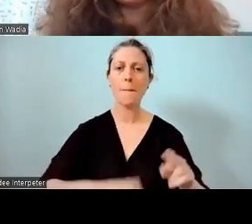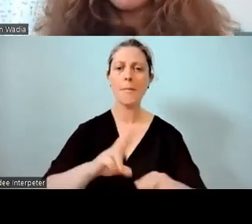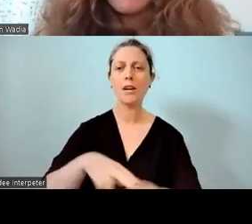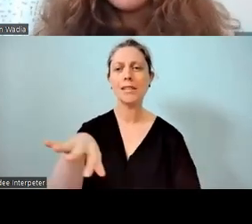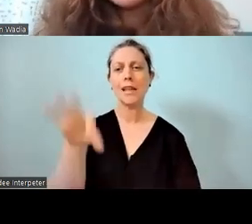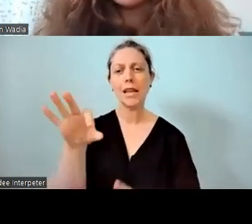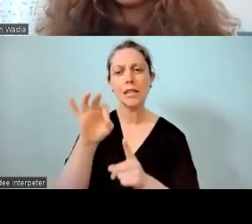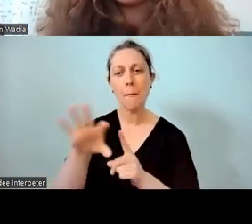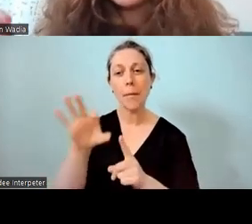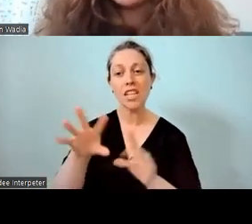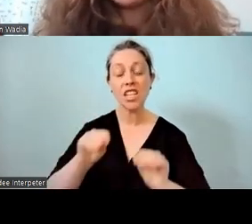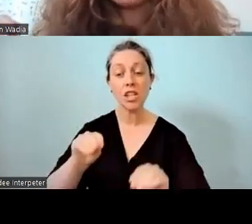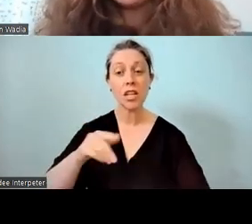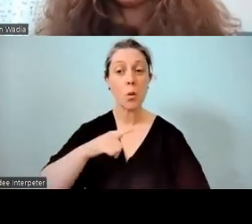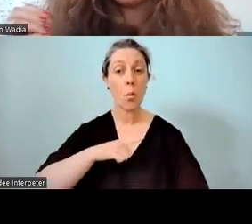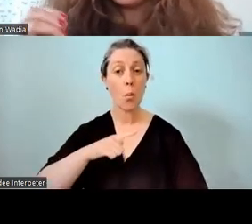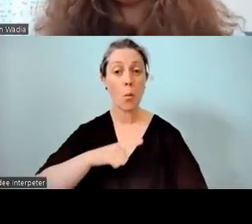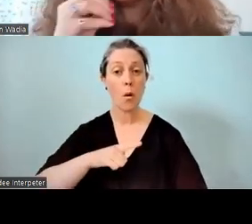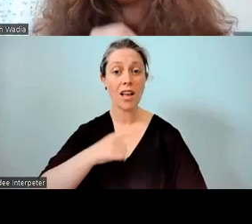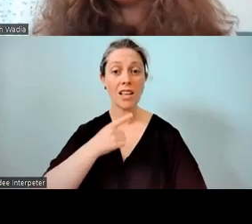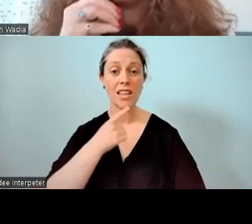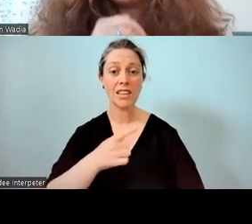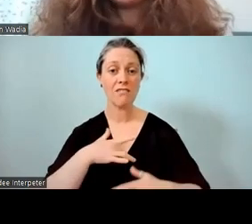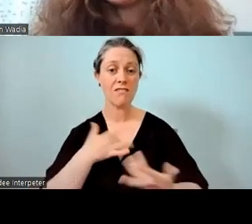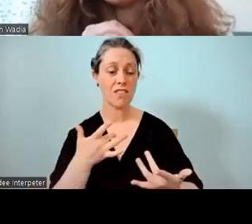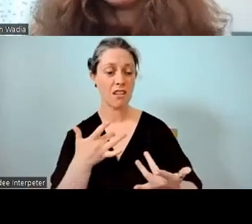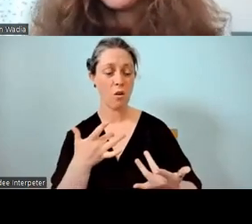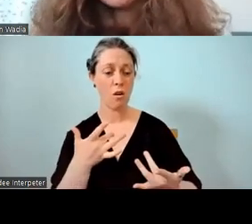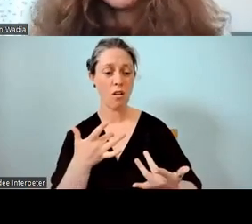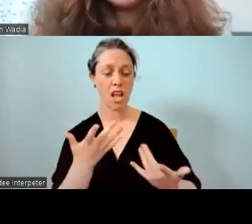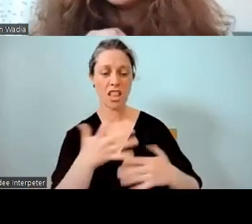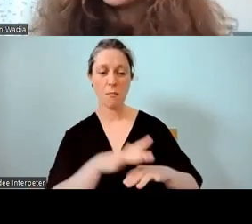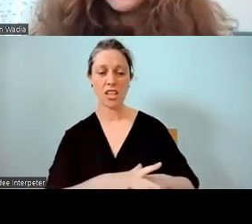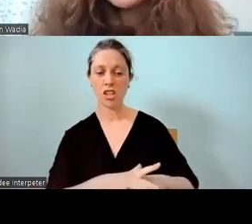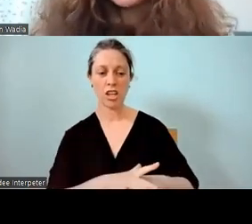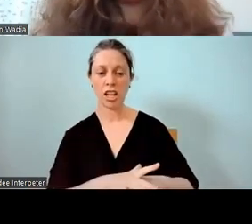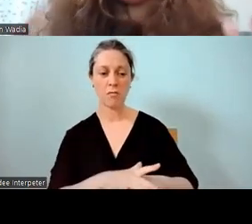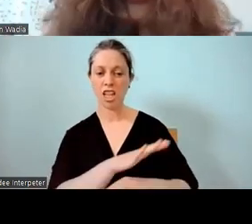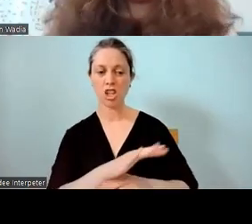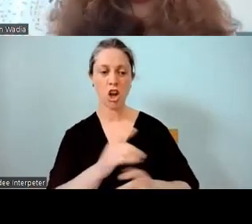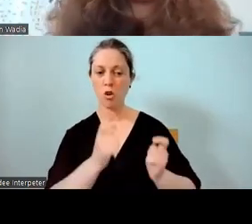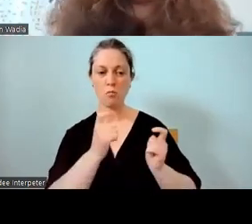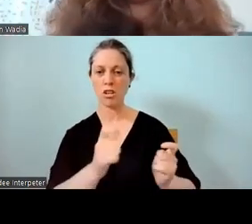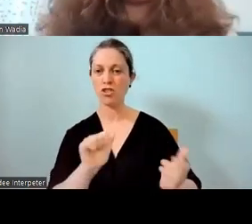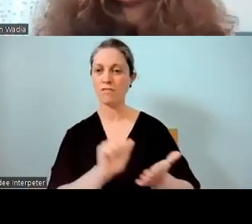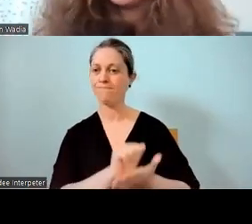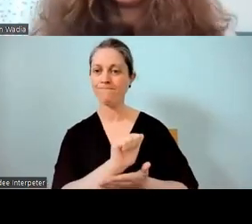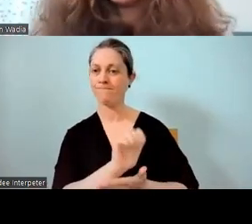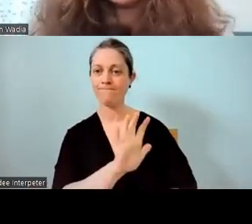because of anxiety and fear of how their children will be treated in the mainstream space. And sometimes that is actually they've experienced,